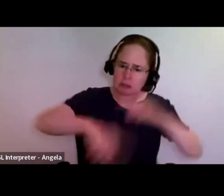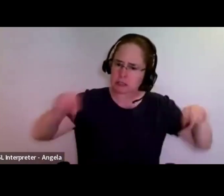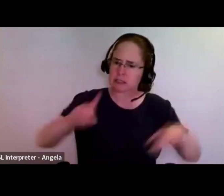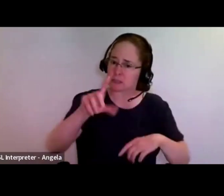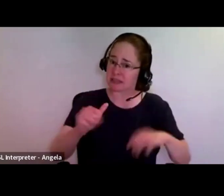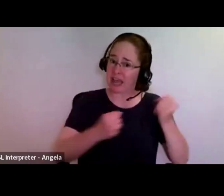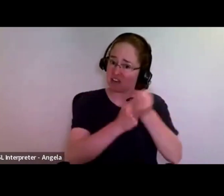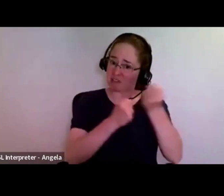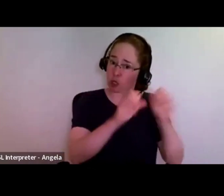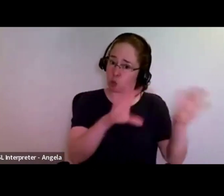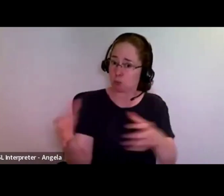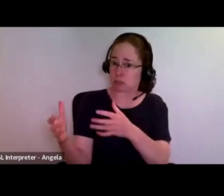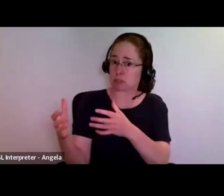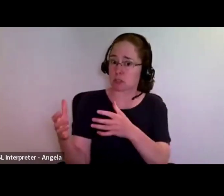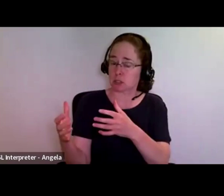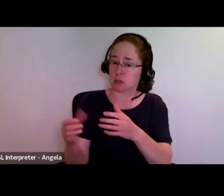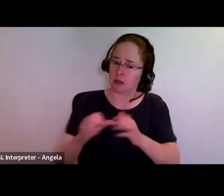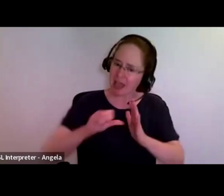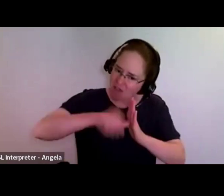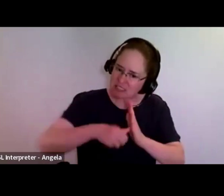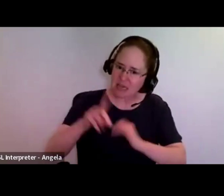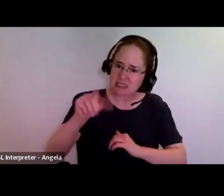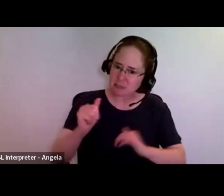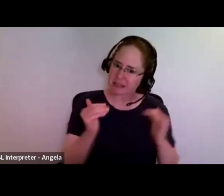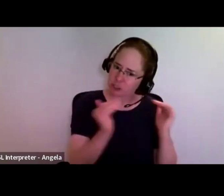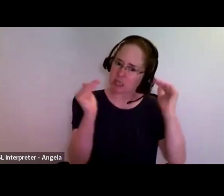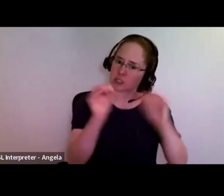advocacy groups emphasizing Disability Justice work while